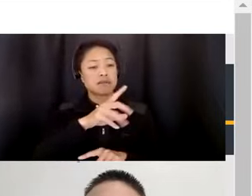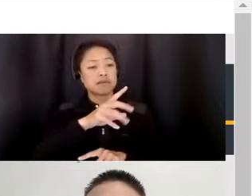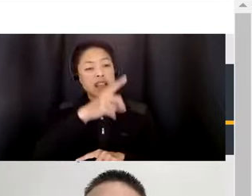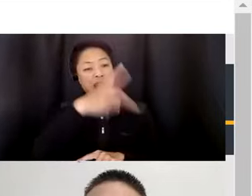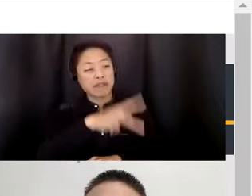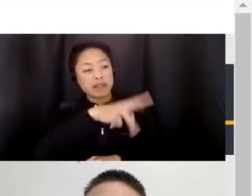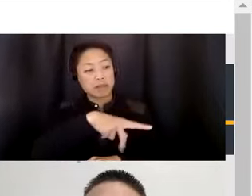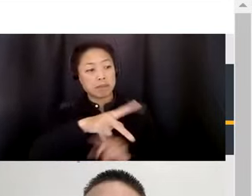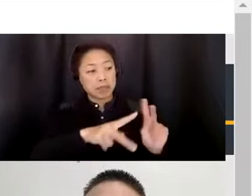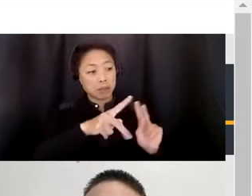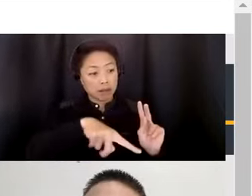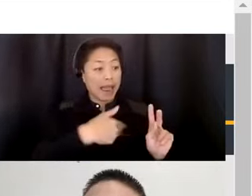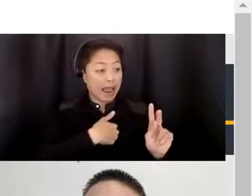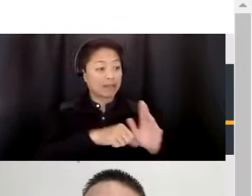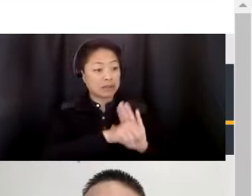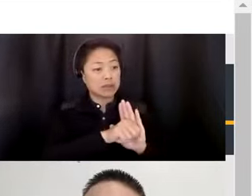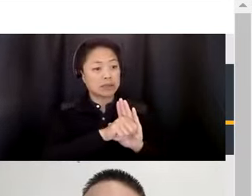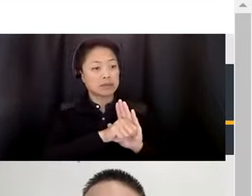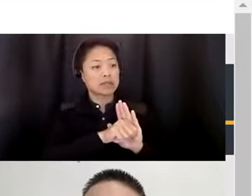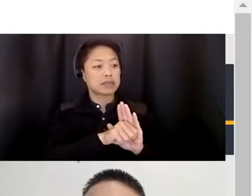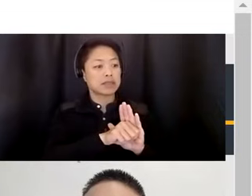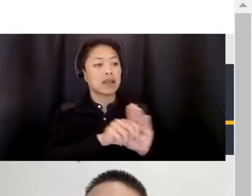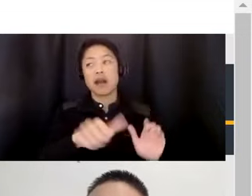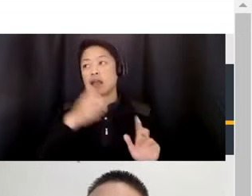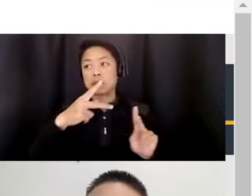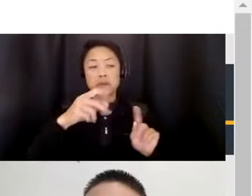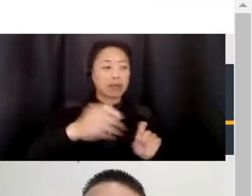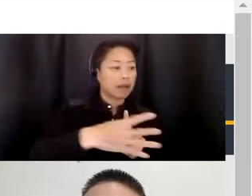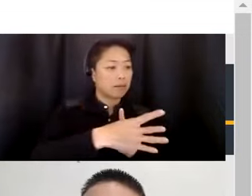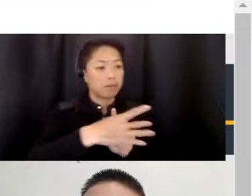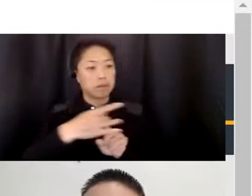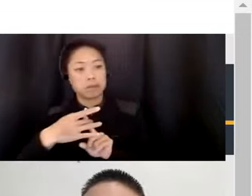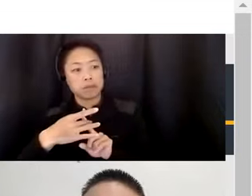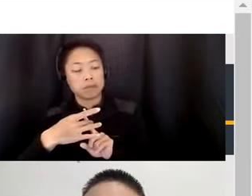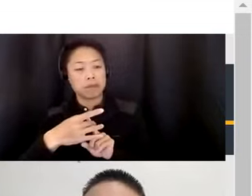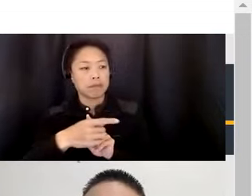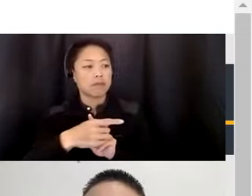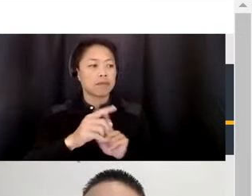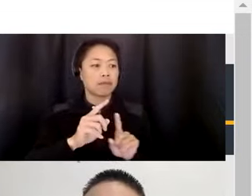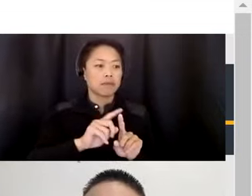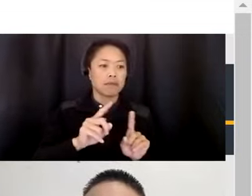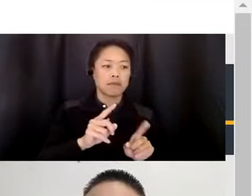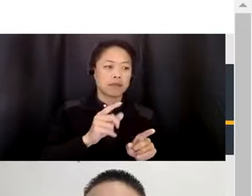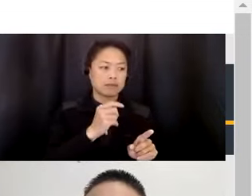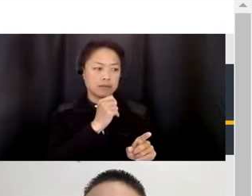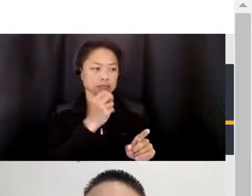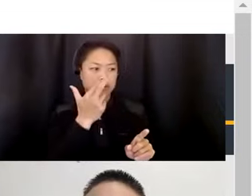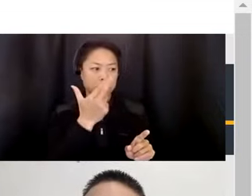What’s the question in the chat? [Cross talk.] Yeah, the COVID vaccine?